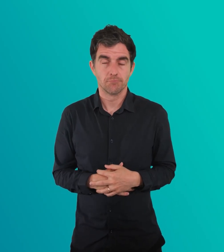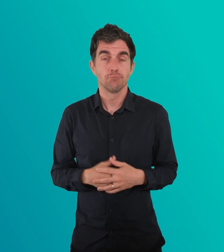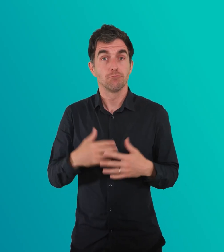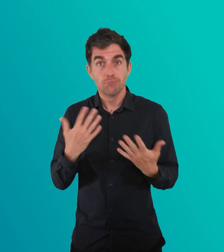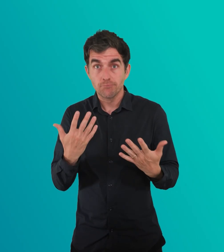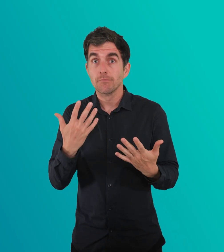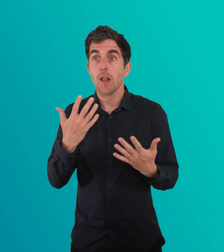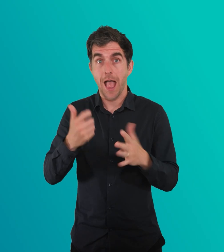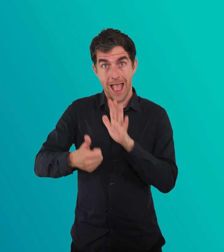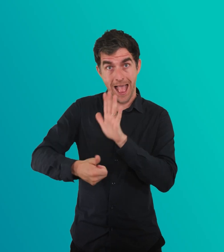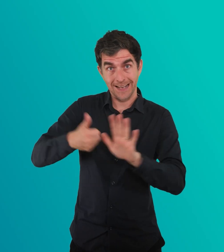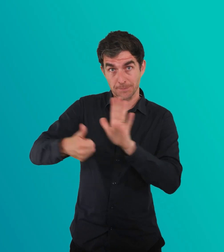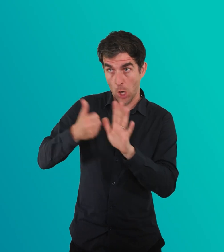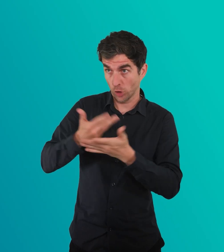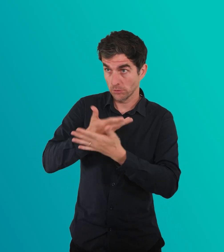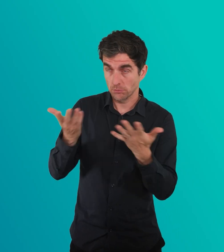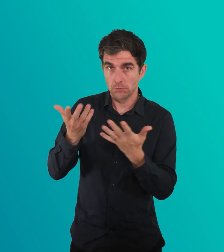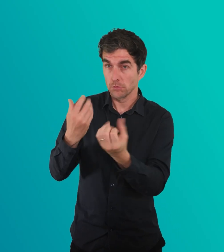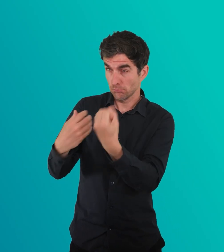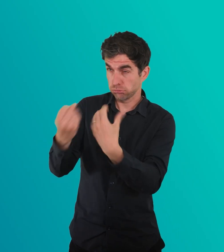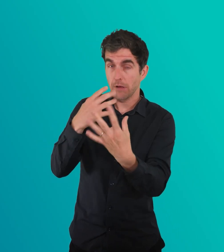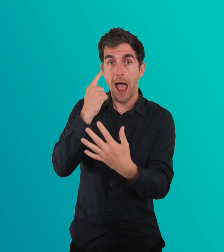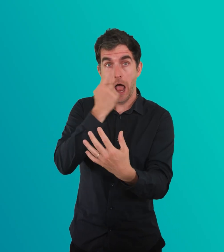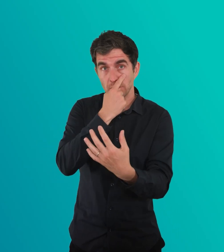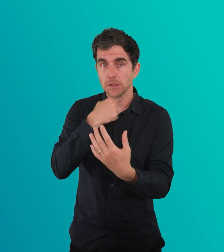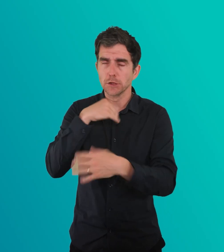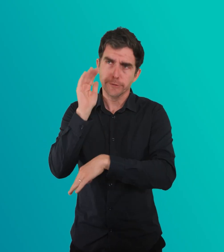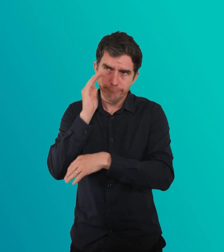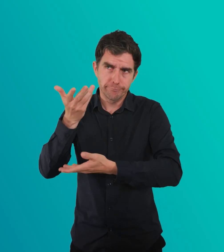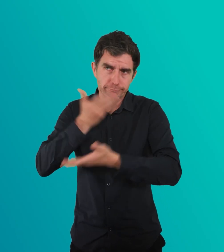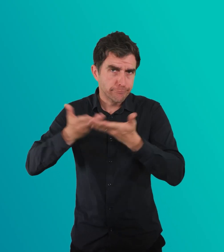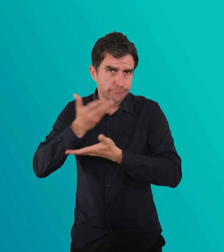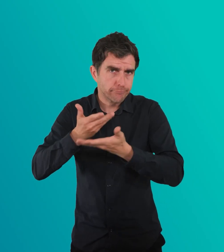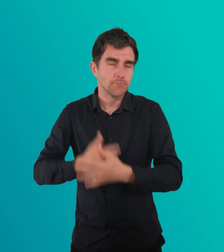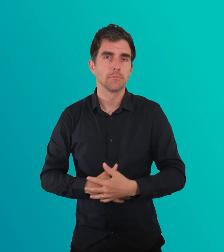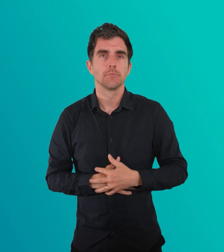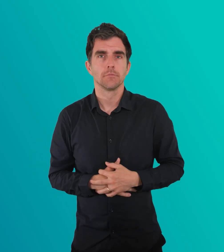hearing evidence from experts,